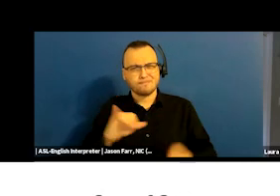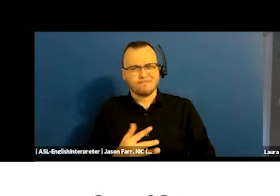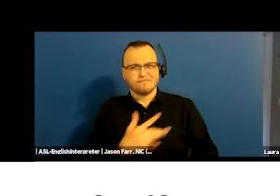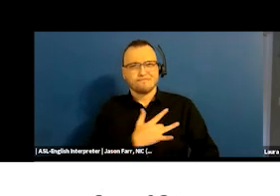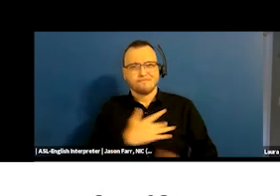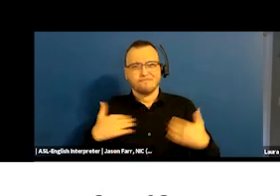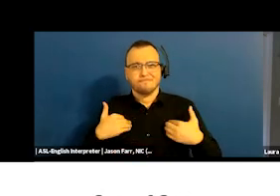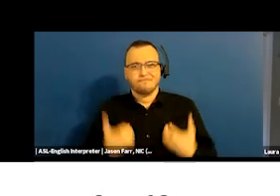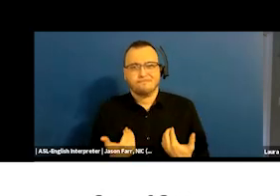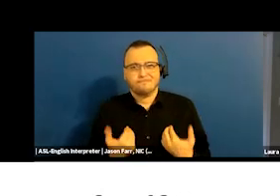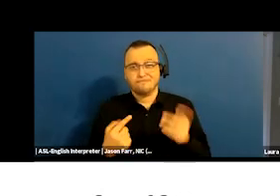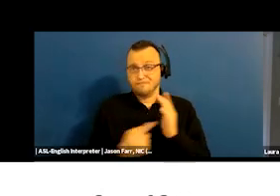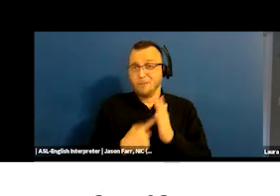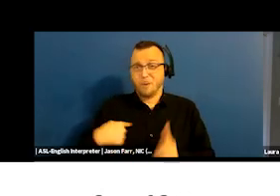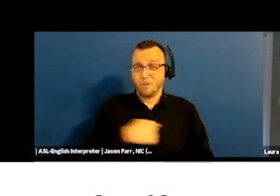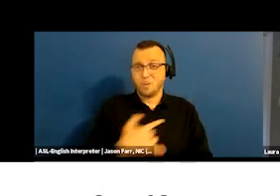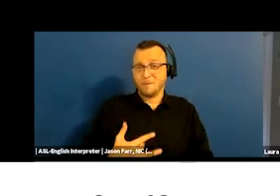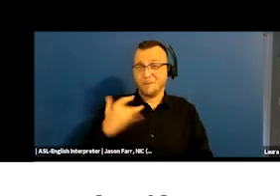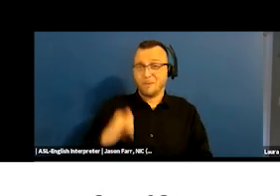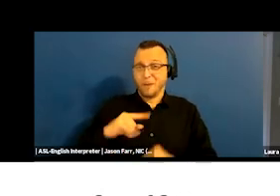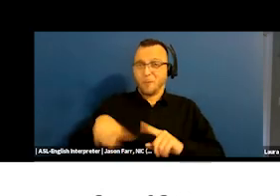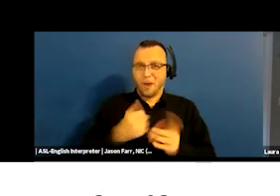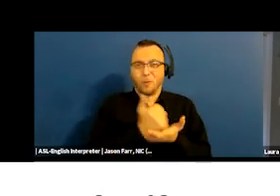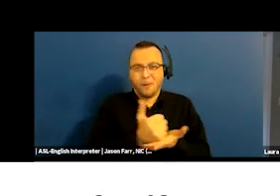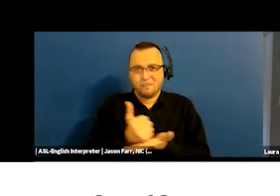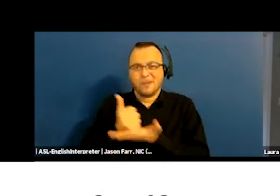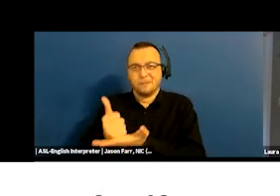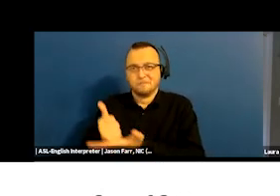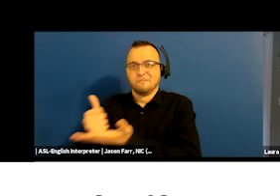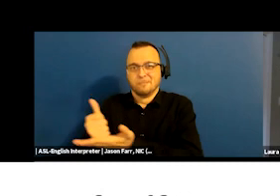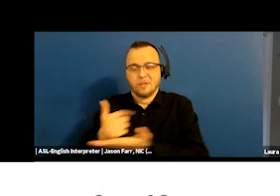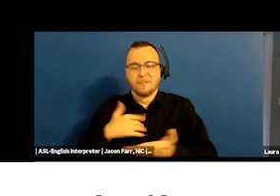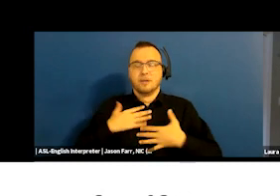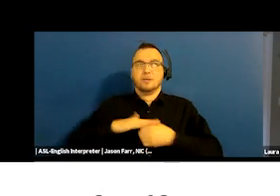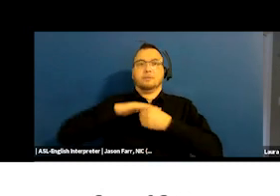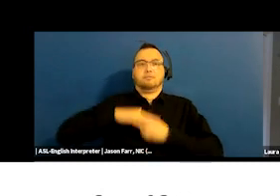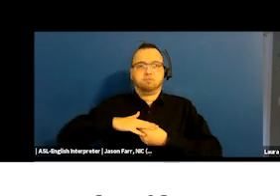of how you managed an escalated event, keeping those professional boundaries